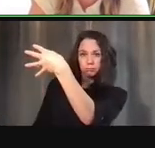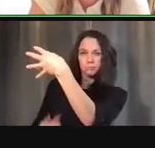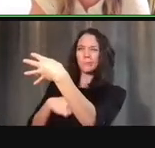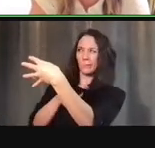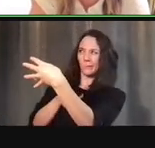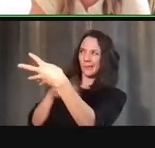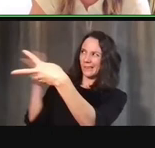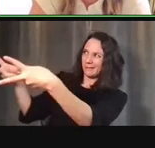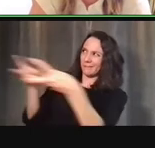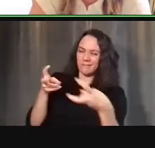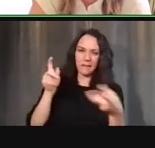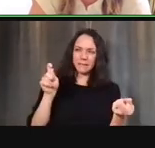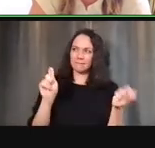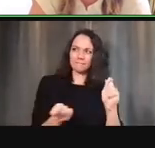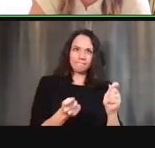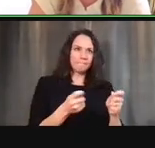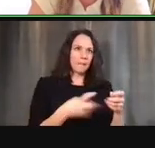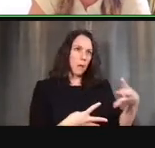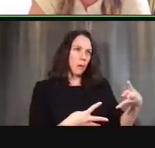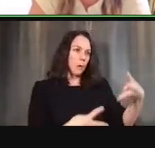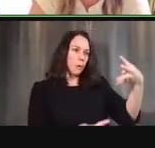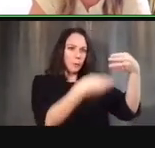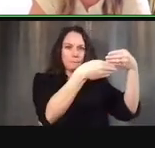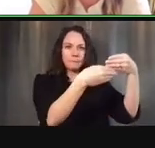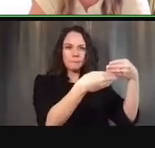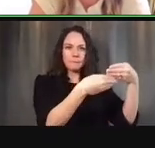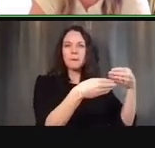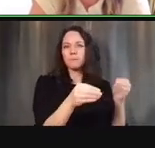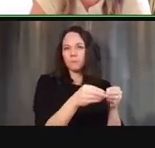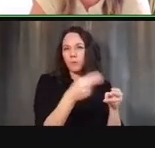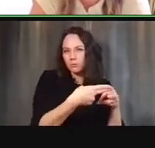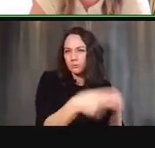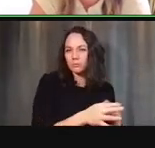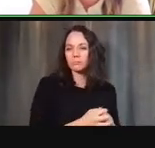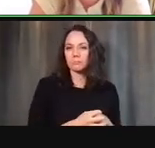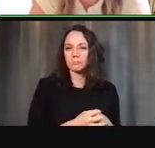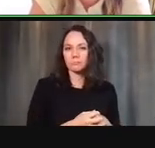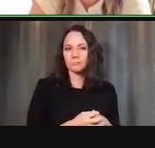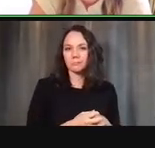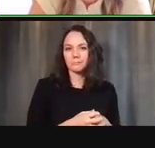version of it to people who participate in our mood tours.